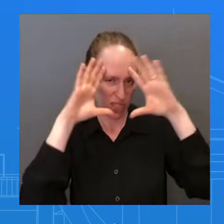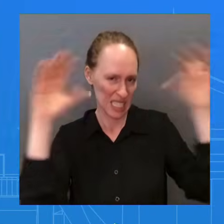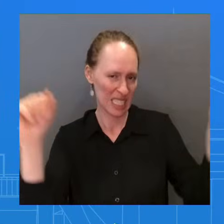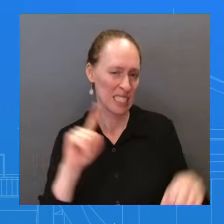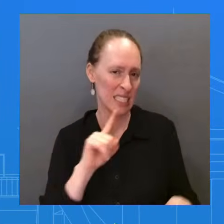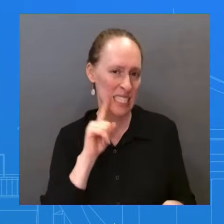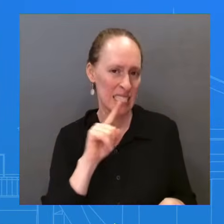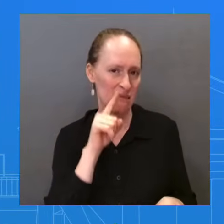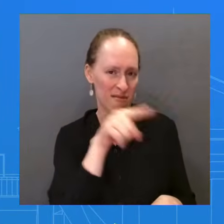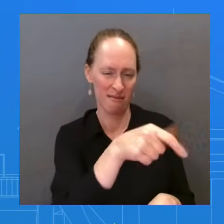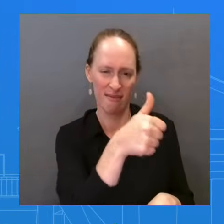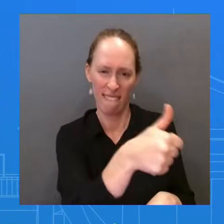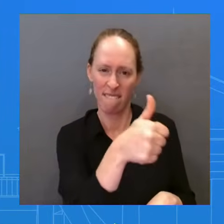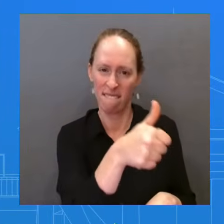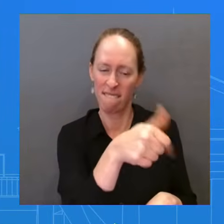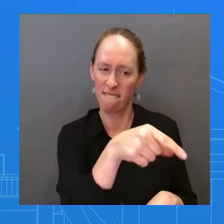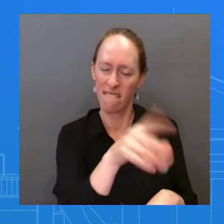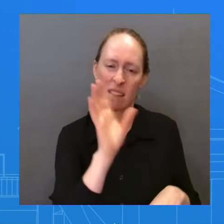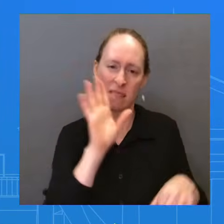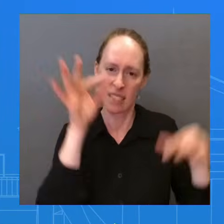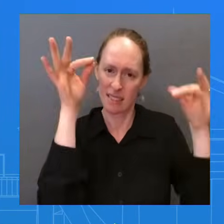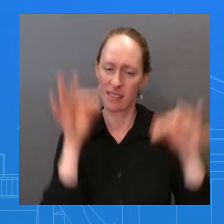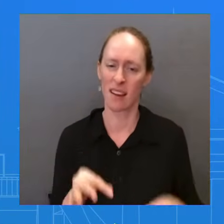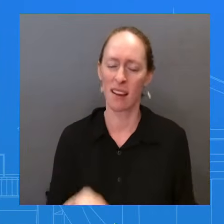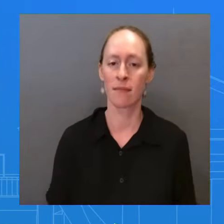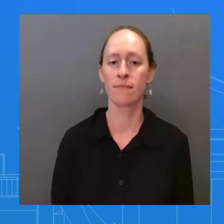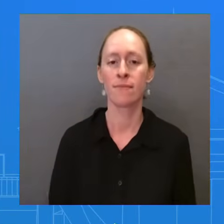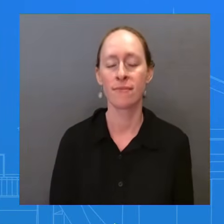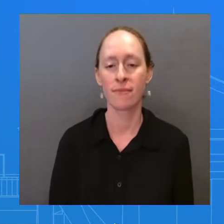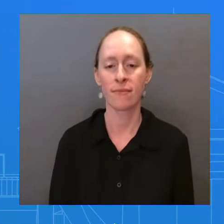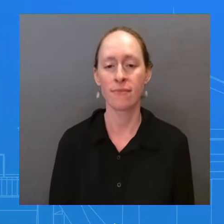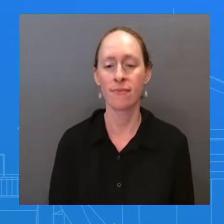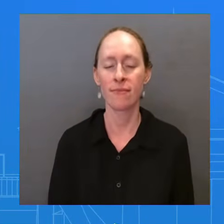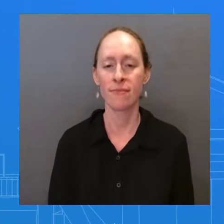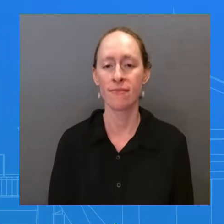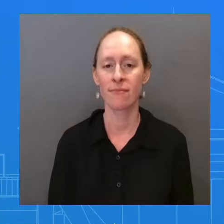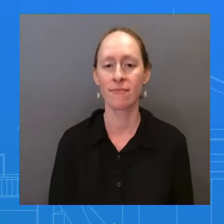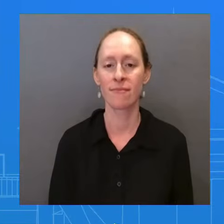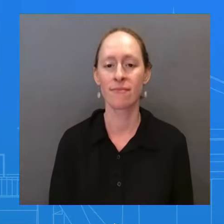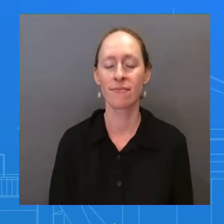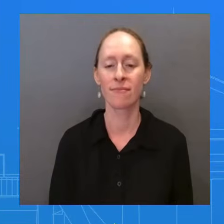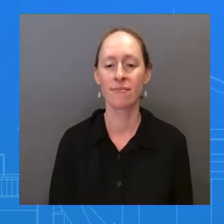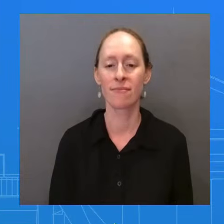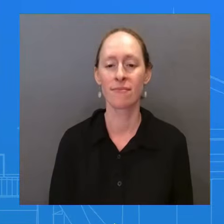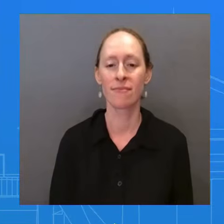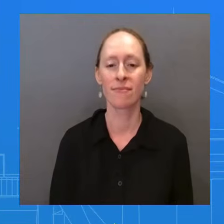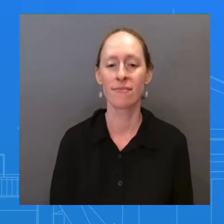and the conditions have to be amenable to him. And then you can move forward